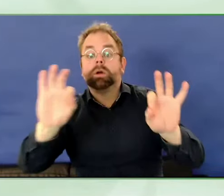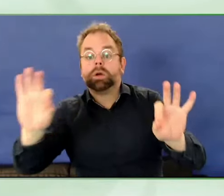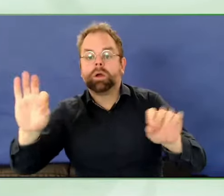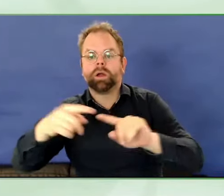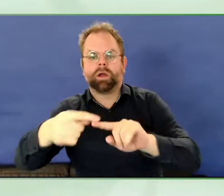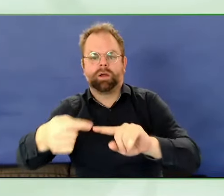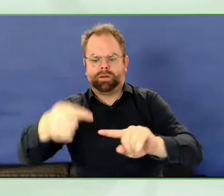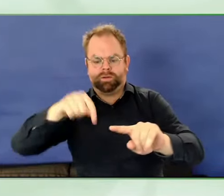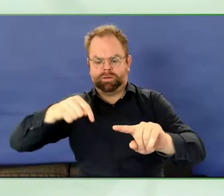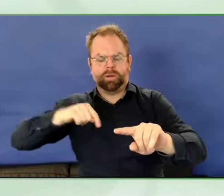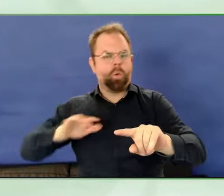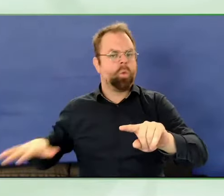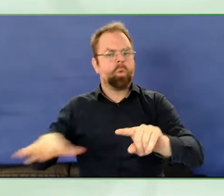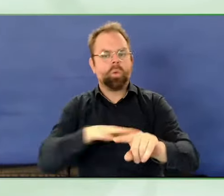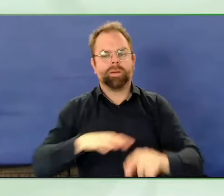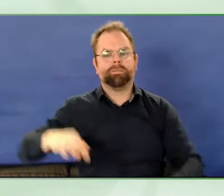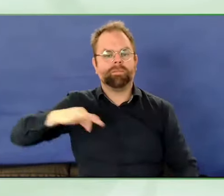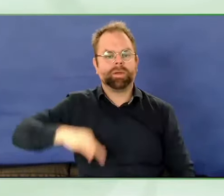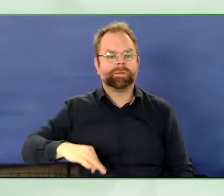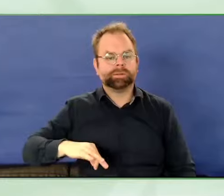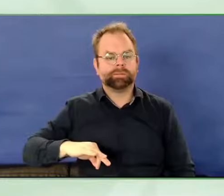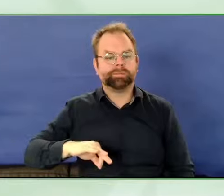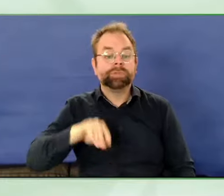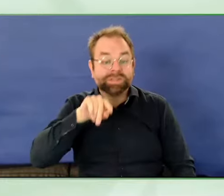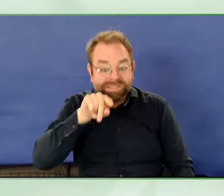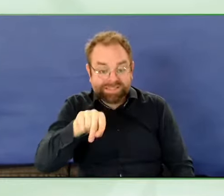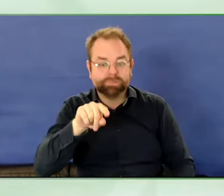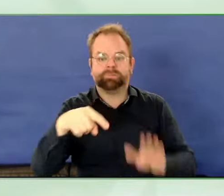I will talk a little bit about how standards develop and process as well.